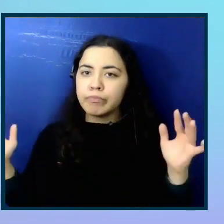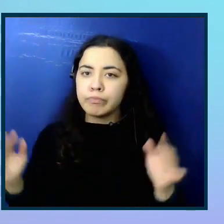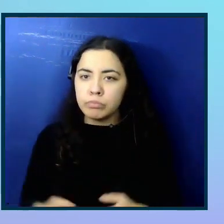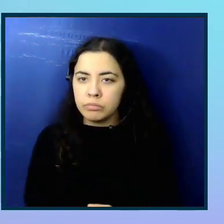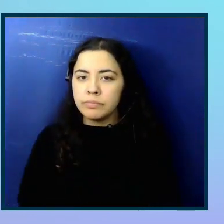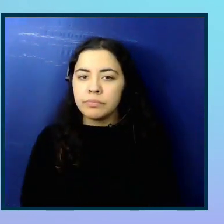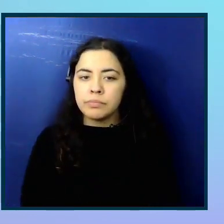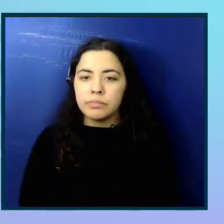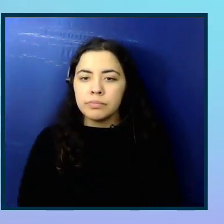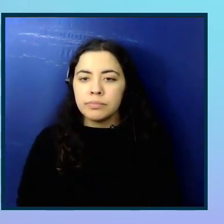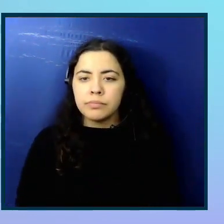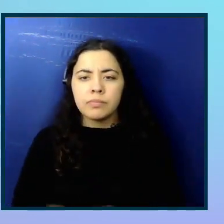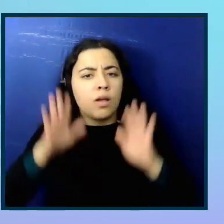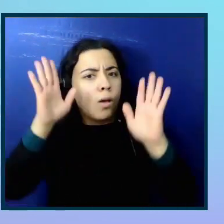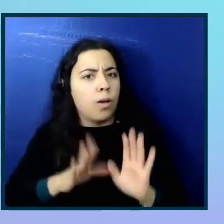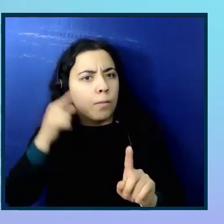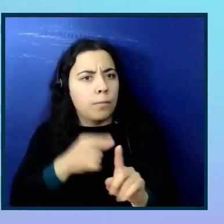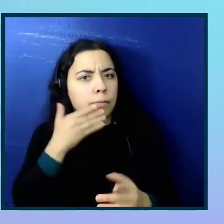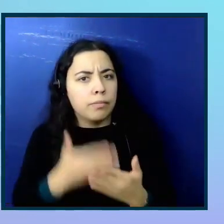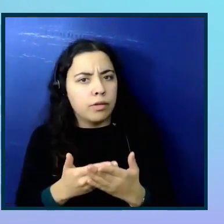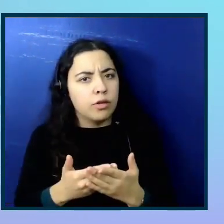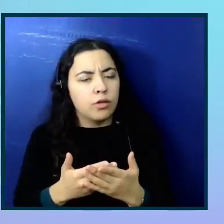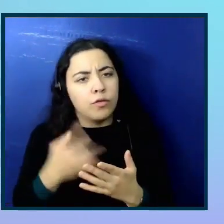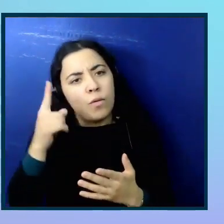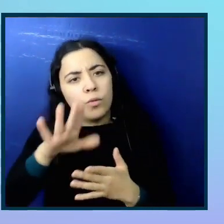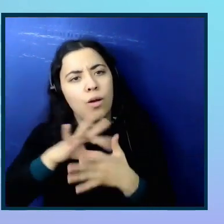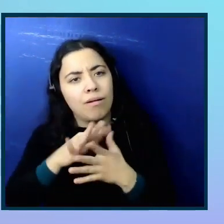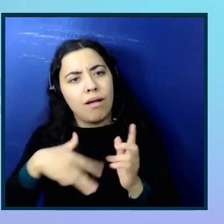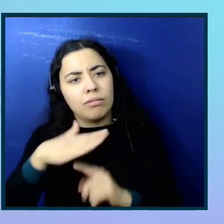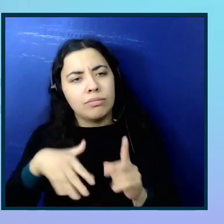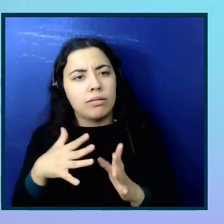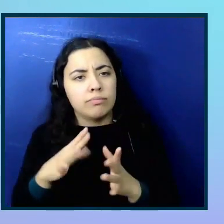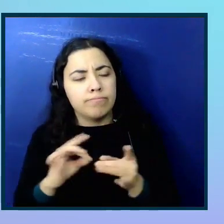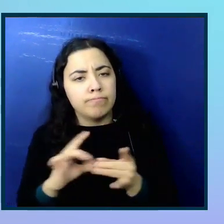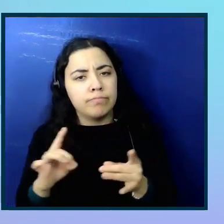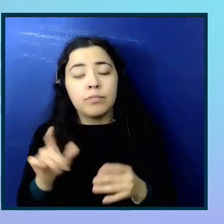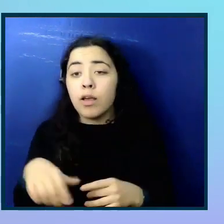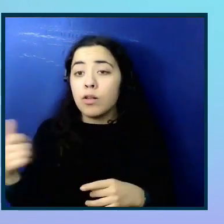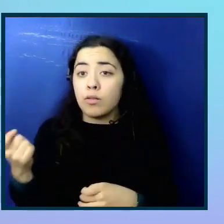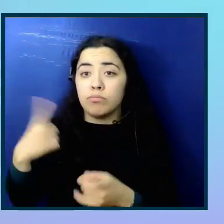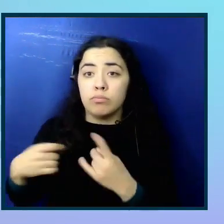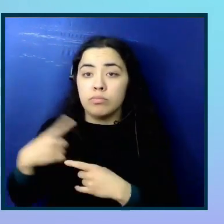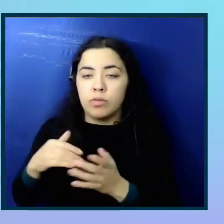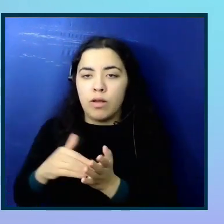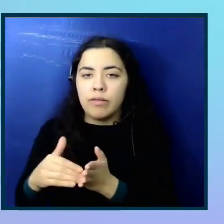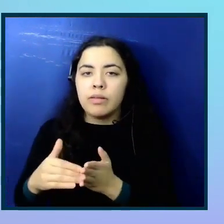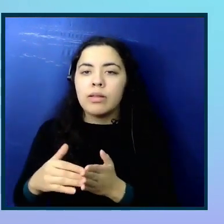Great point. Thank you for sharing some context around that. Another most asked question was about your crash course.